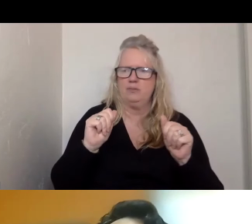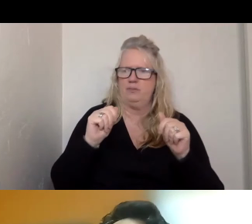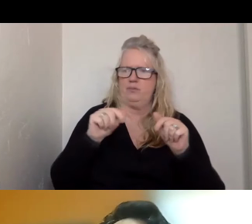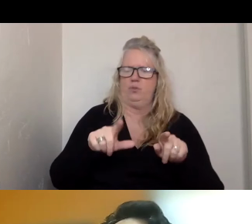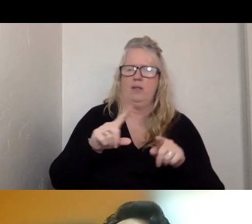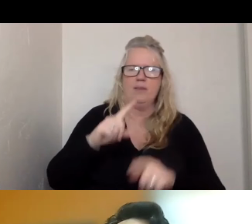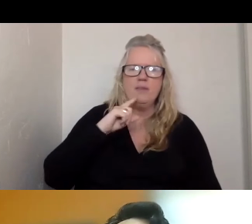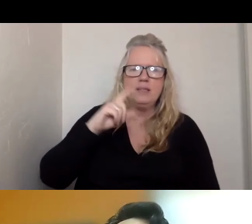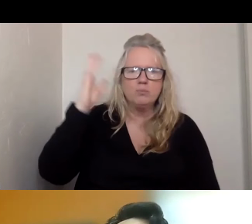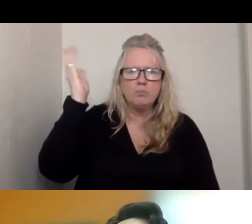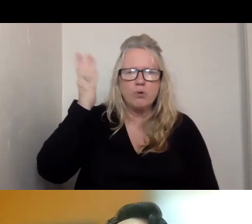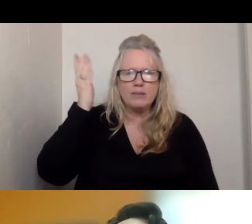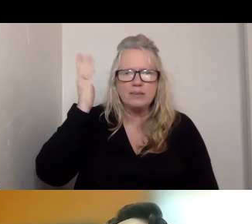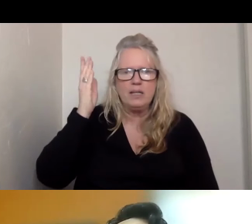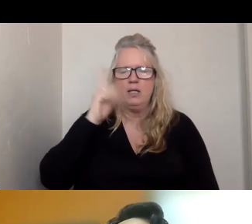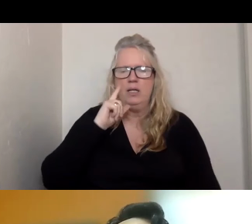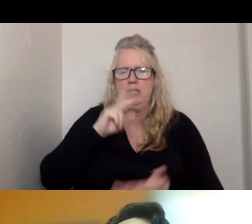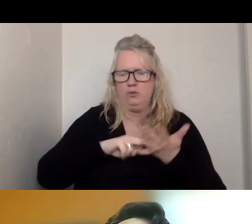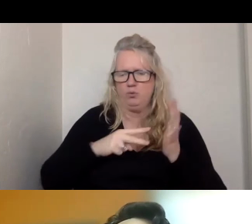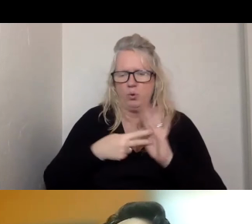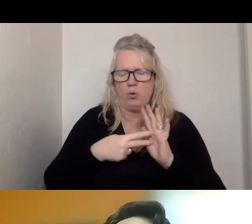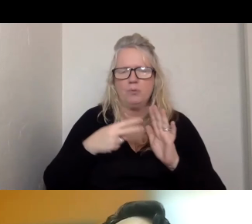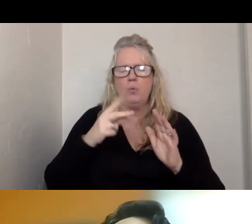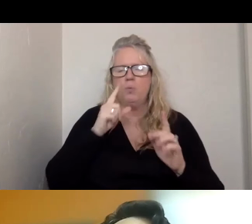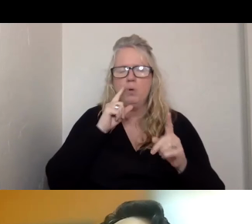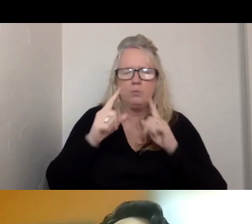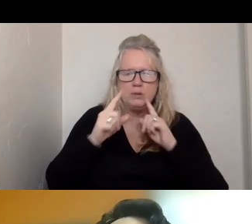THINK THIS GOES BACK IN TERMS OF ONE WE SPEAKS IN ONE LANGUAGE,